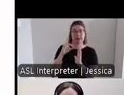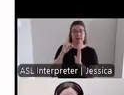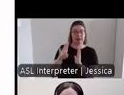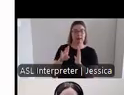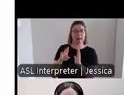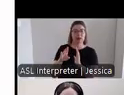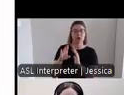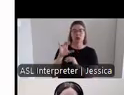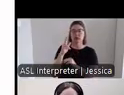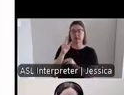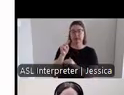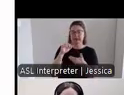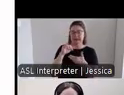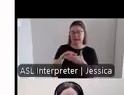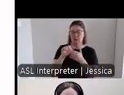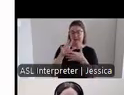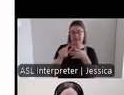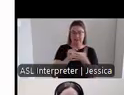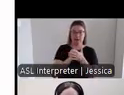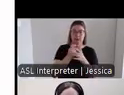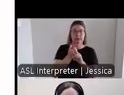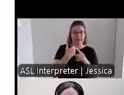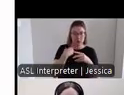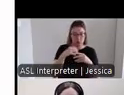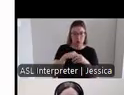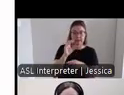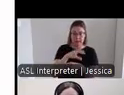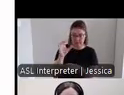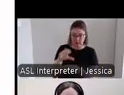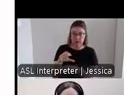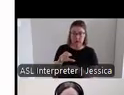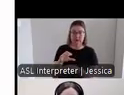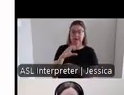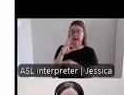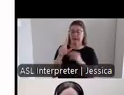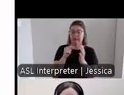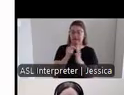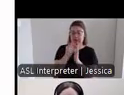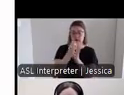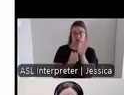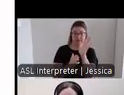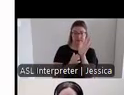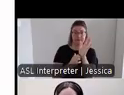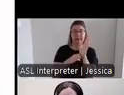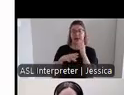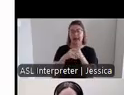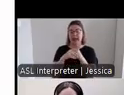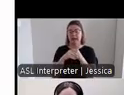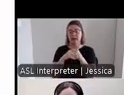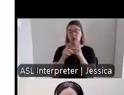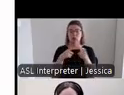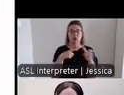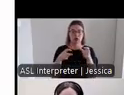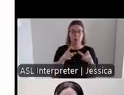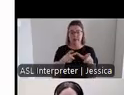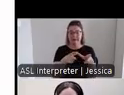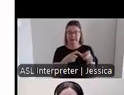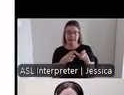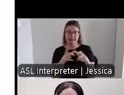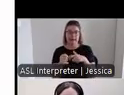which contains closed captions, a video transcript, and additional playback